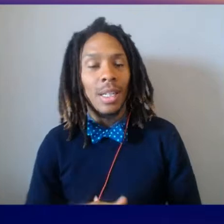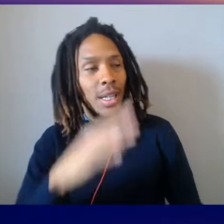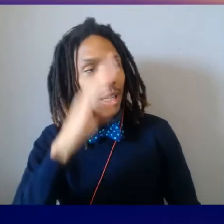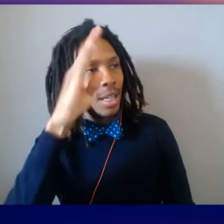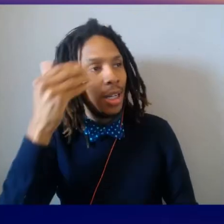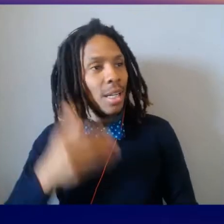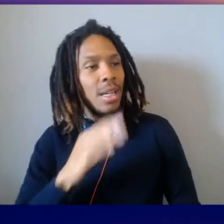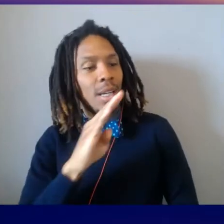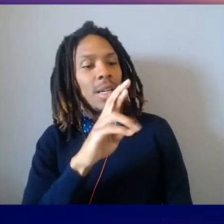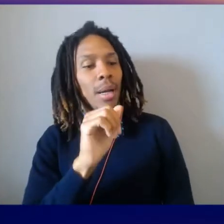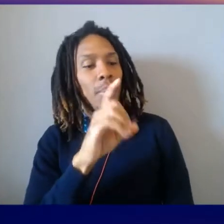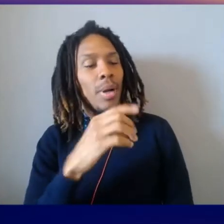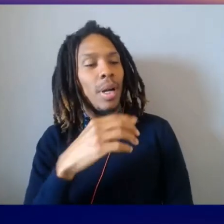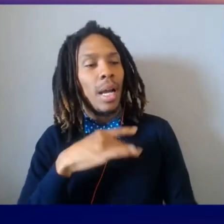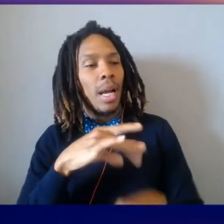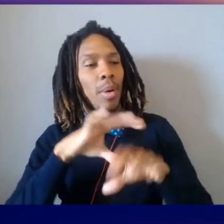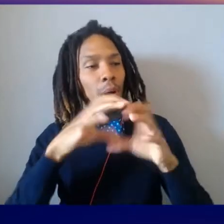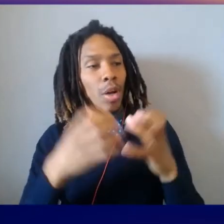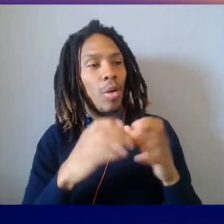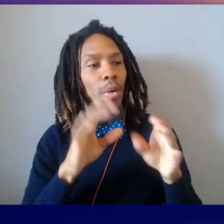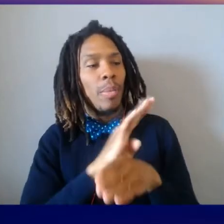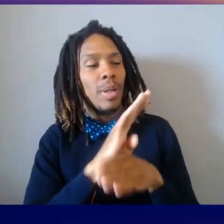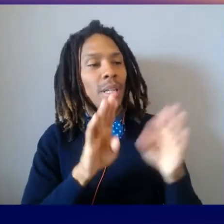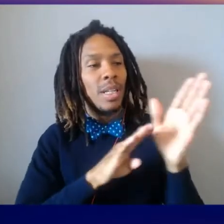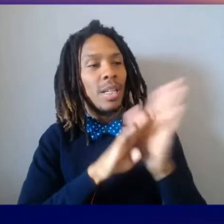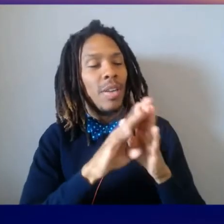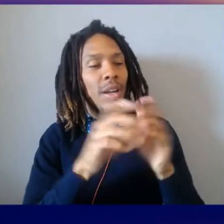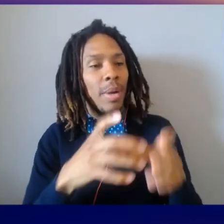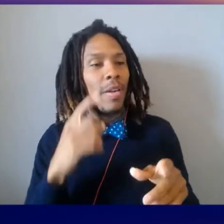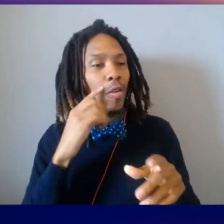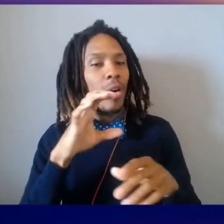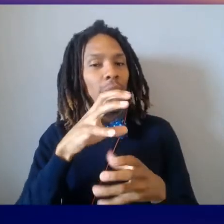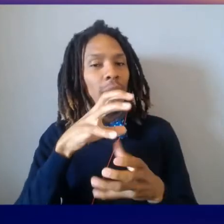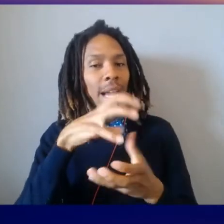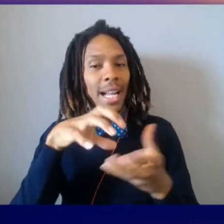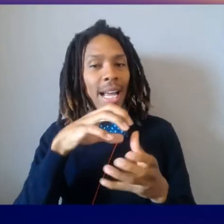I'm a global business development manager for Cloud Operations. I'm Andres Silva.